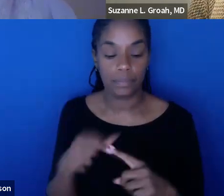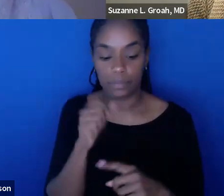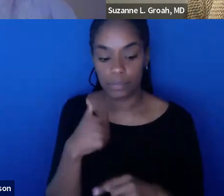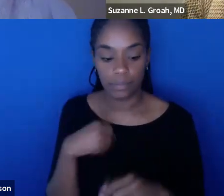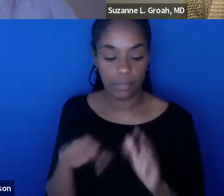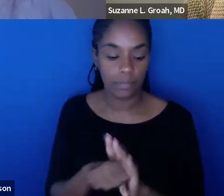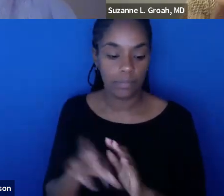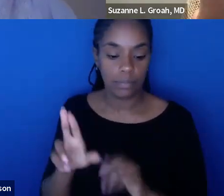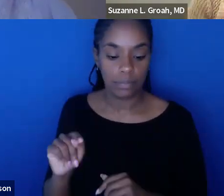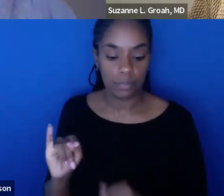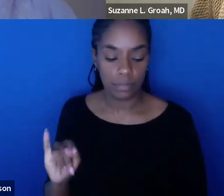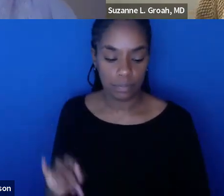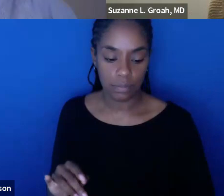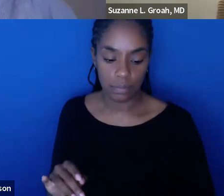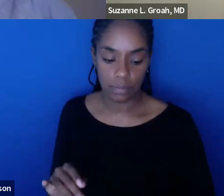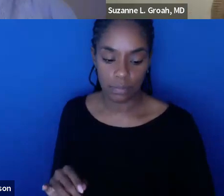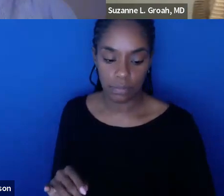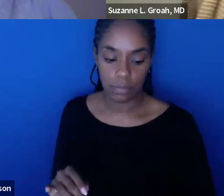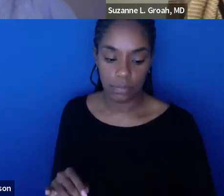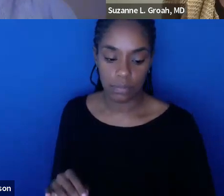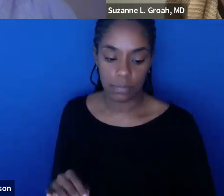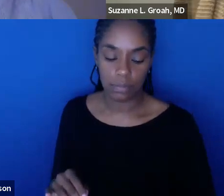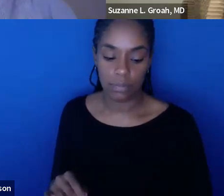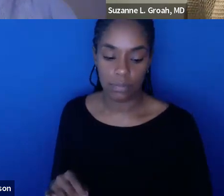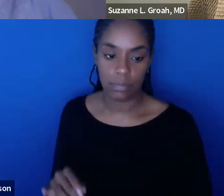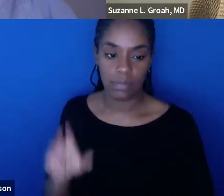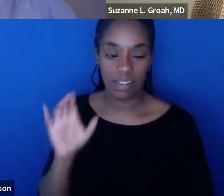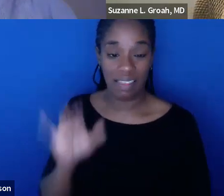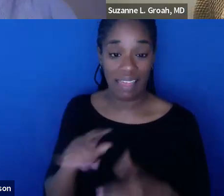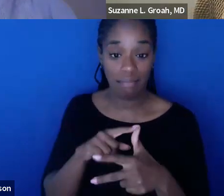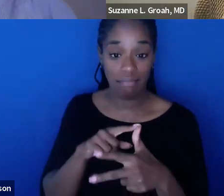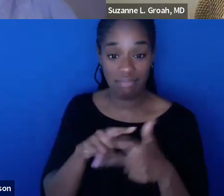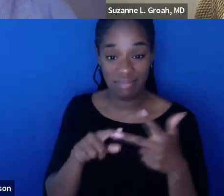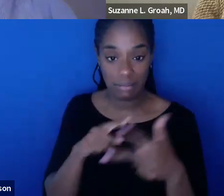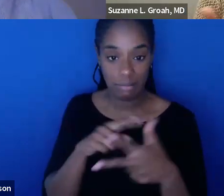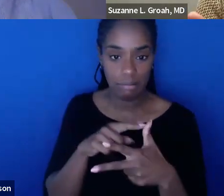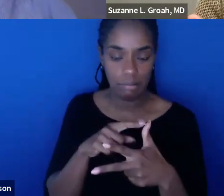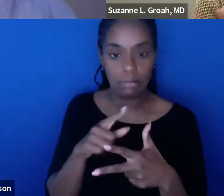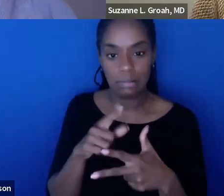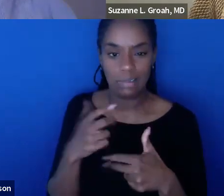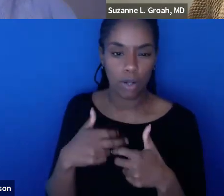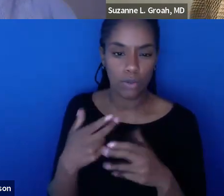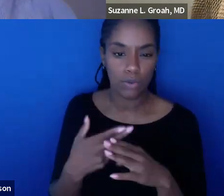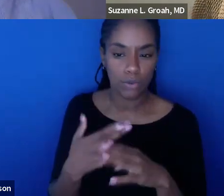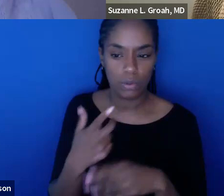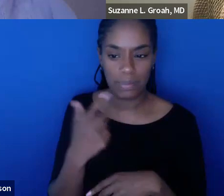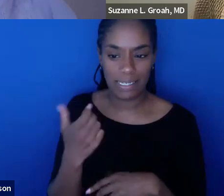So that pillar becomes a little bit hard to use because it's there most of the time anyway.